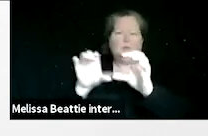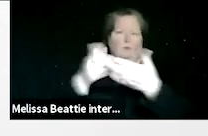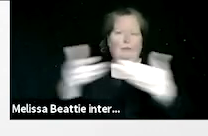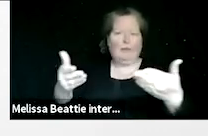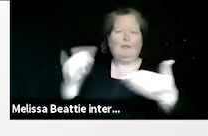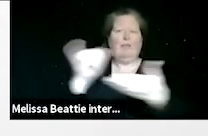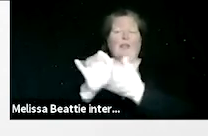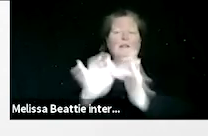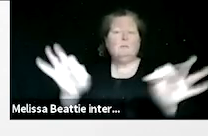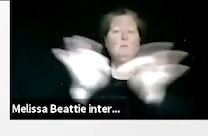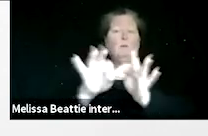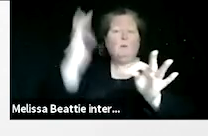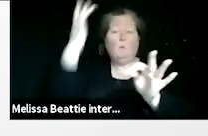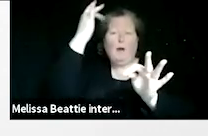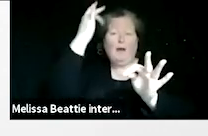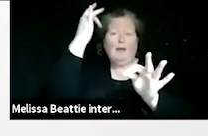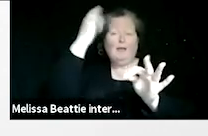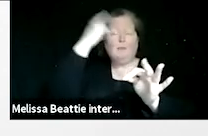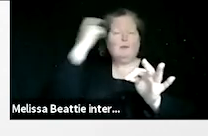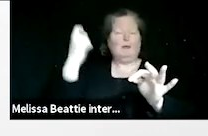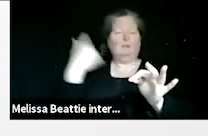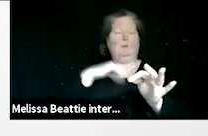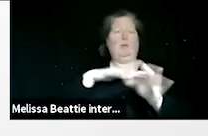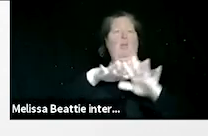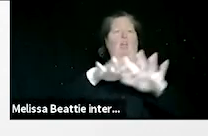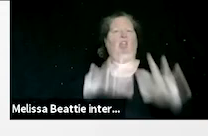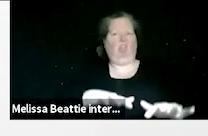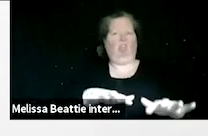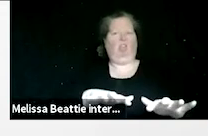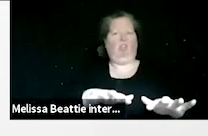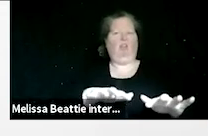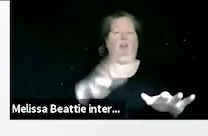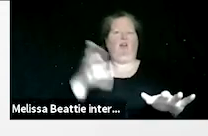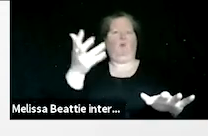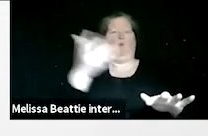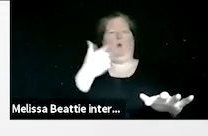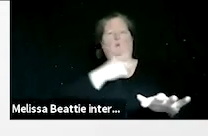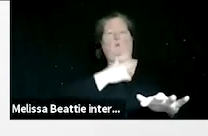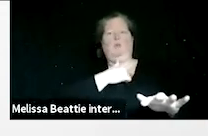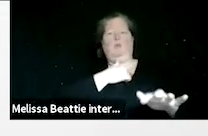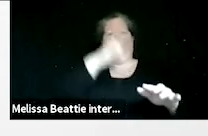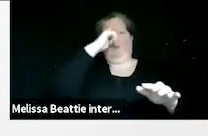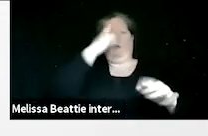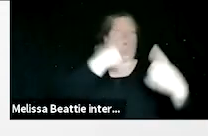because I think we get very set in what our lanes are Ben Woelk: And what we think will work and what won't work.